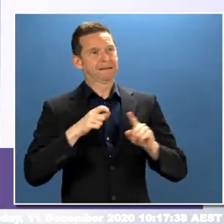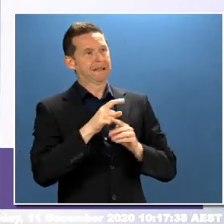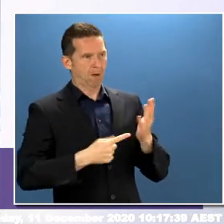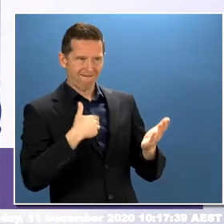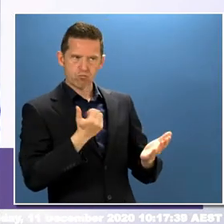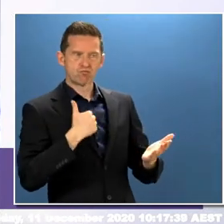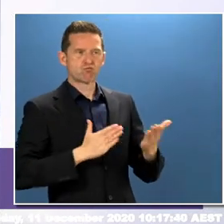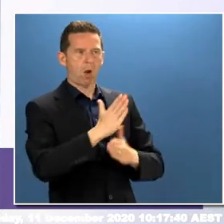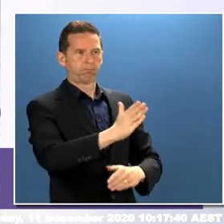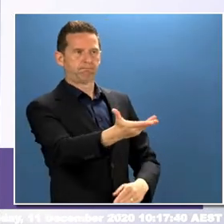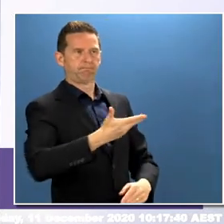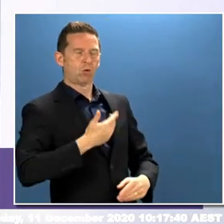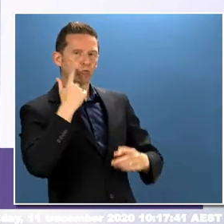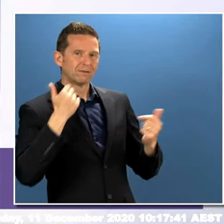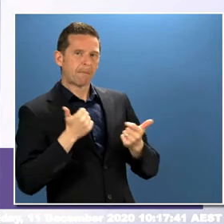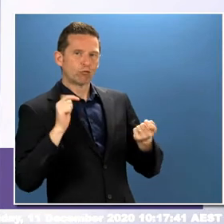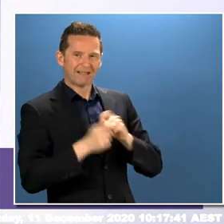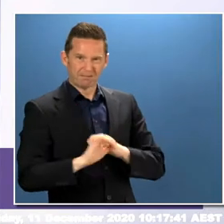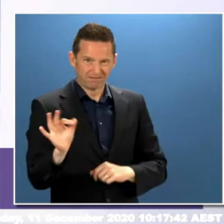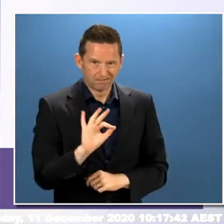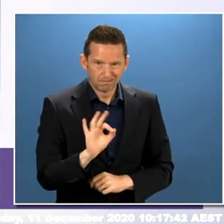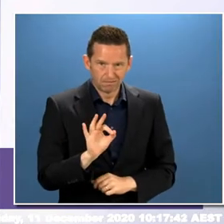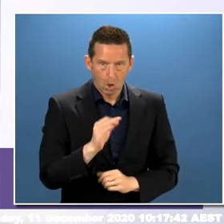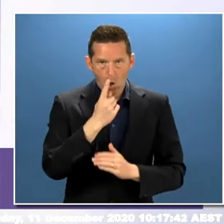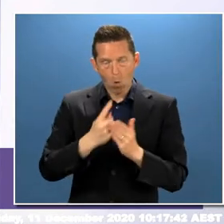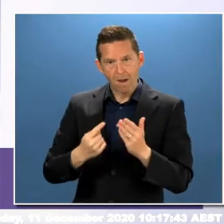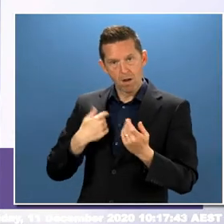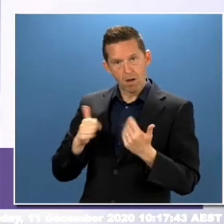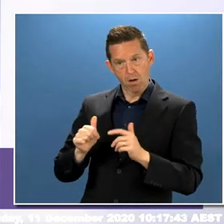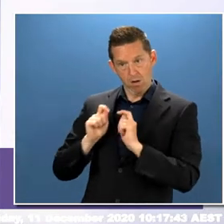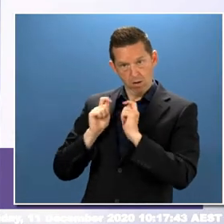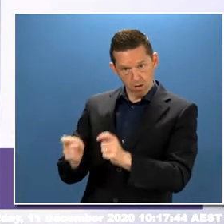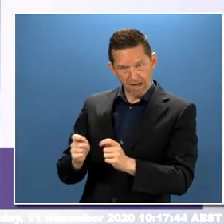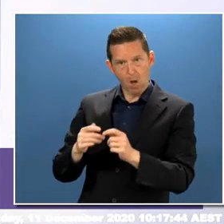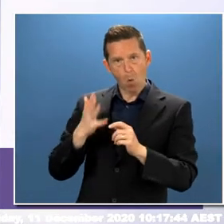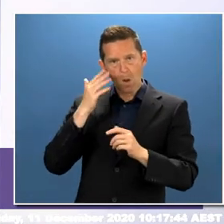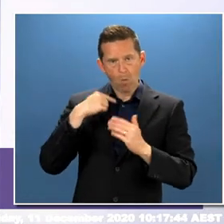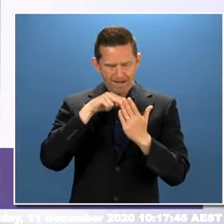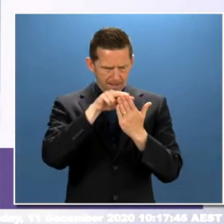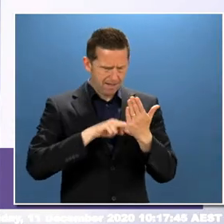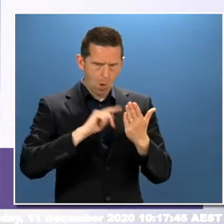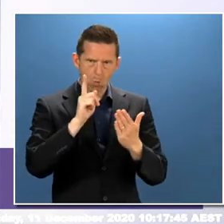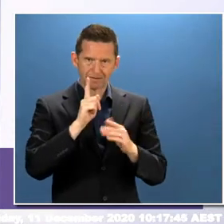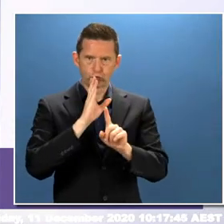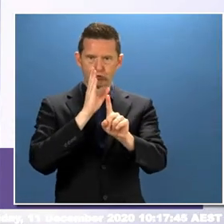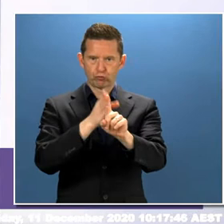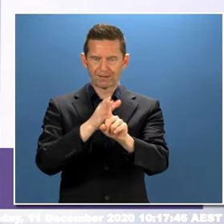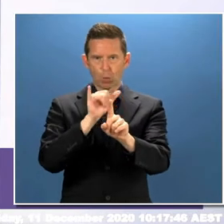We only get to the question of reasonable adjustments when we look at the definitions of direct and indirect discrimination; is that right?